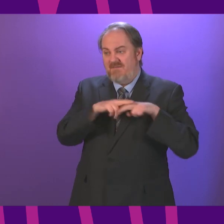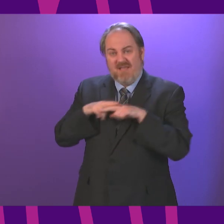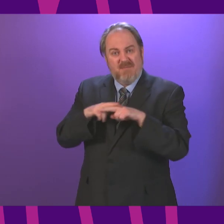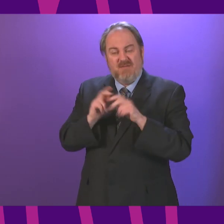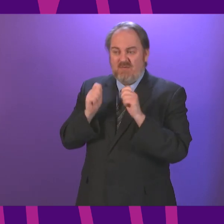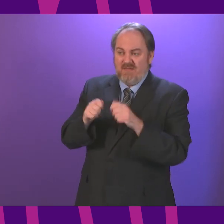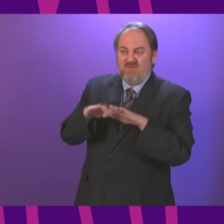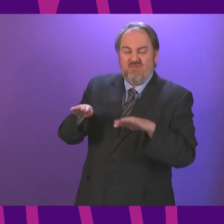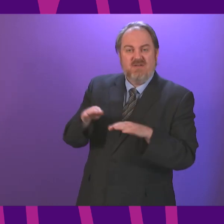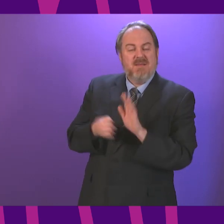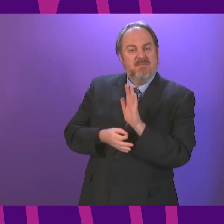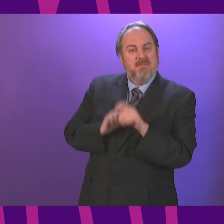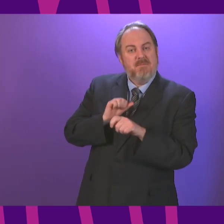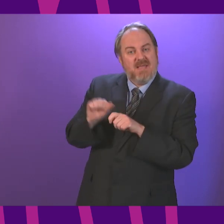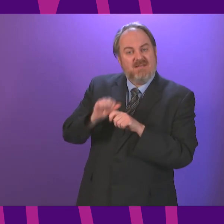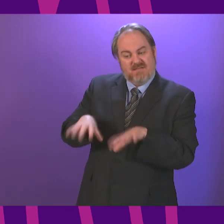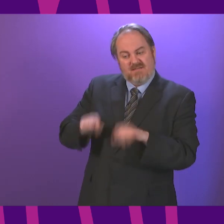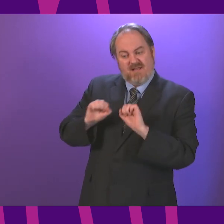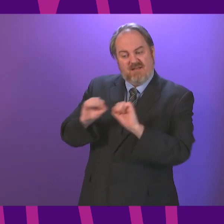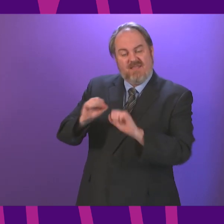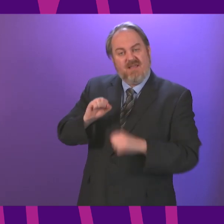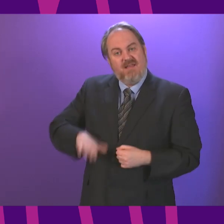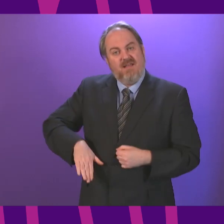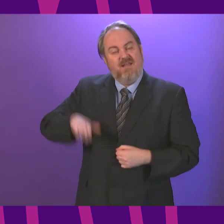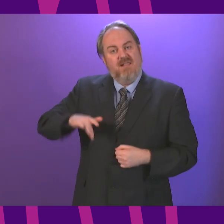a better start in life, which then helps with their education.